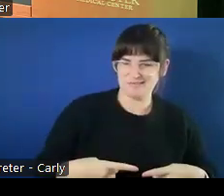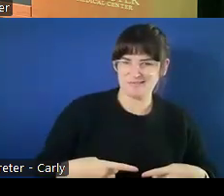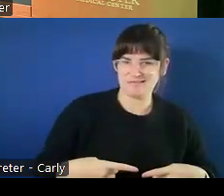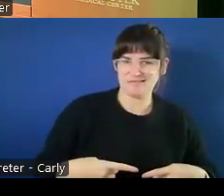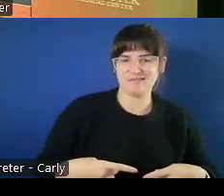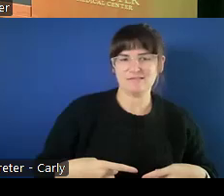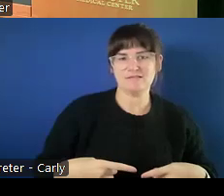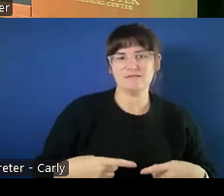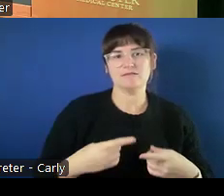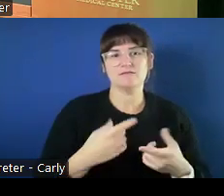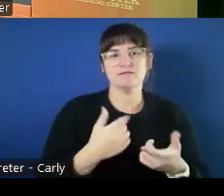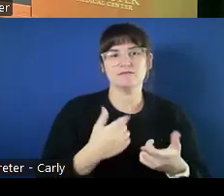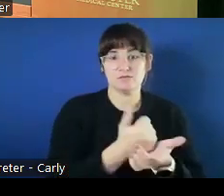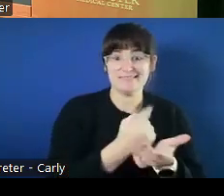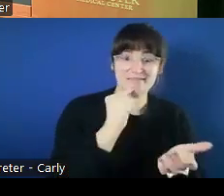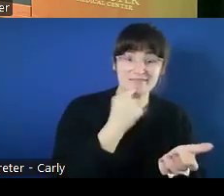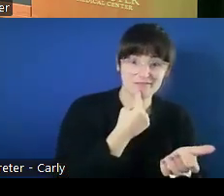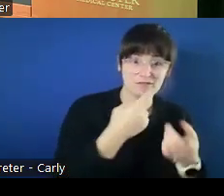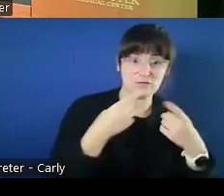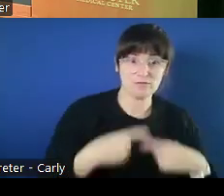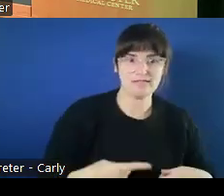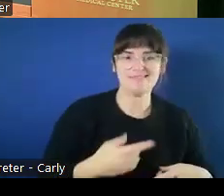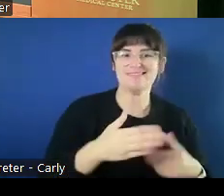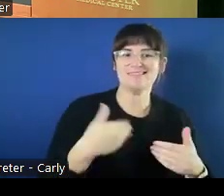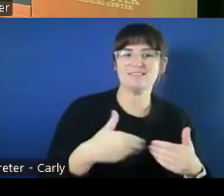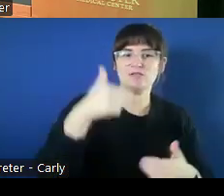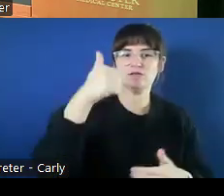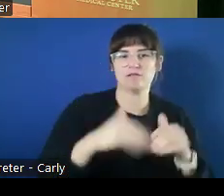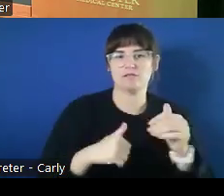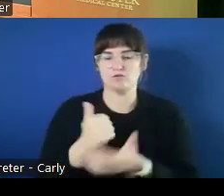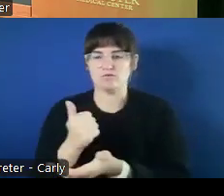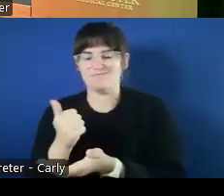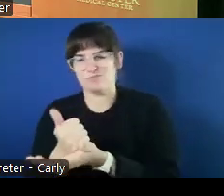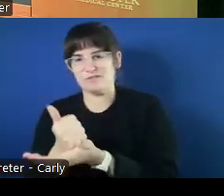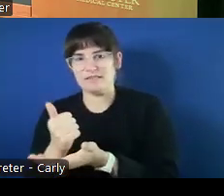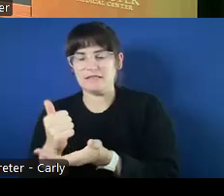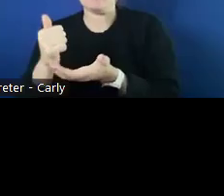is usually more effective than treating minor depression or no depression regardless people